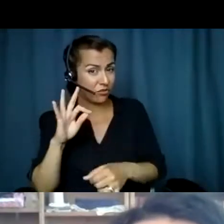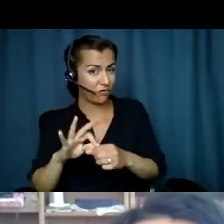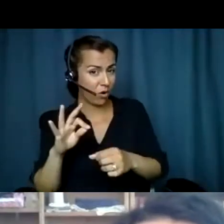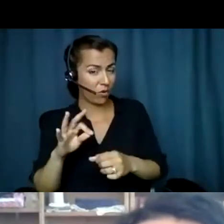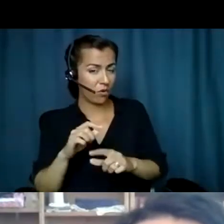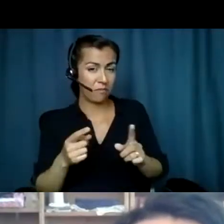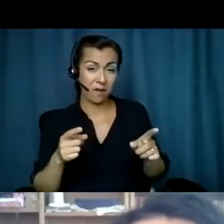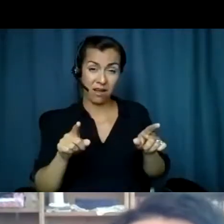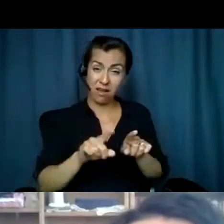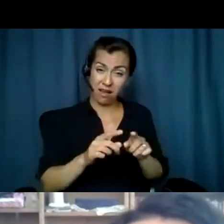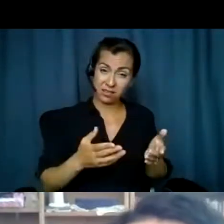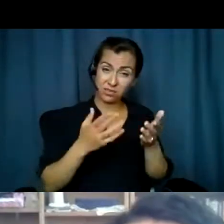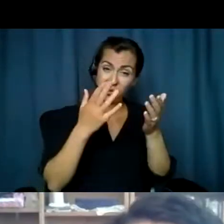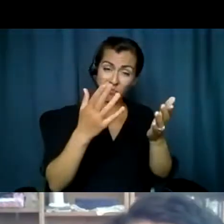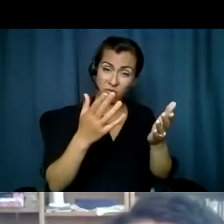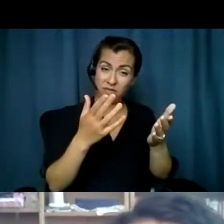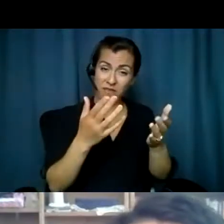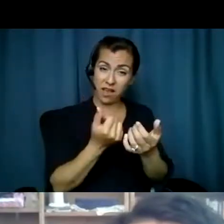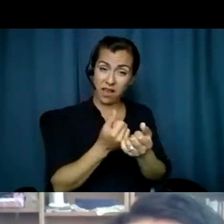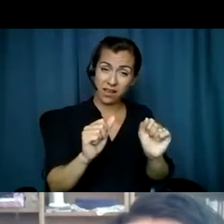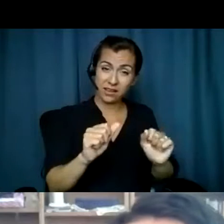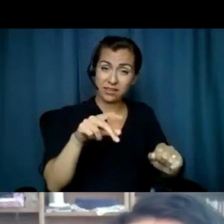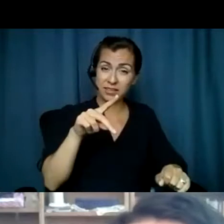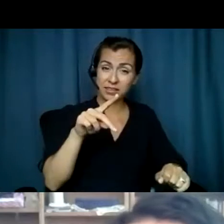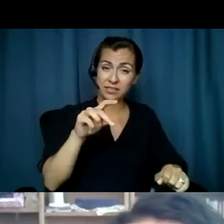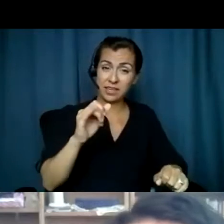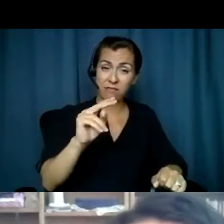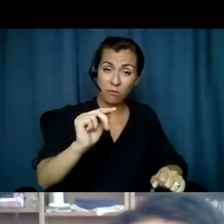with disabilities, are hugely impacted by public policy-